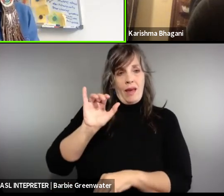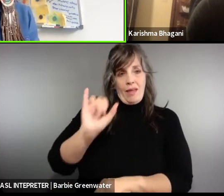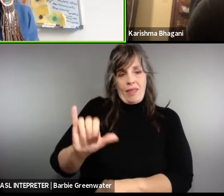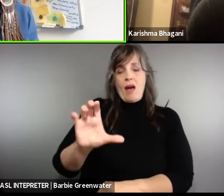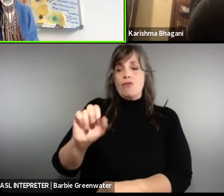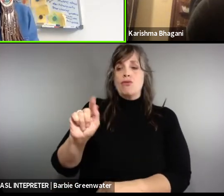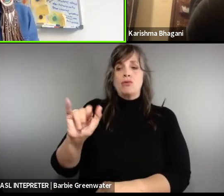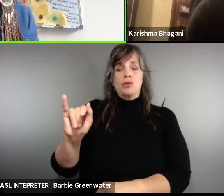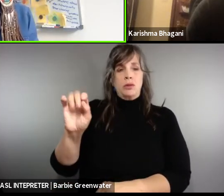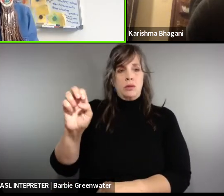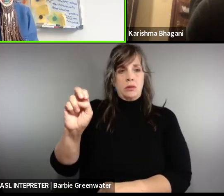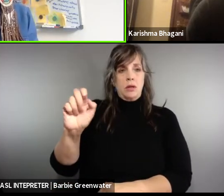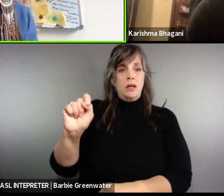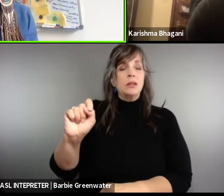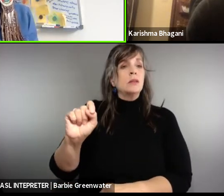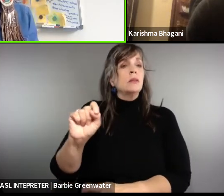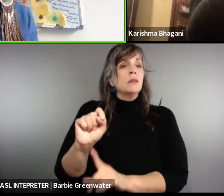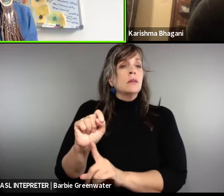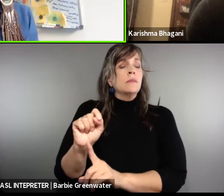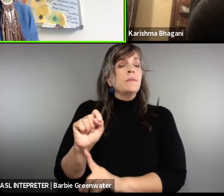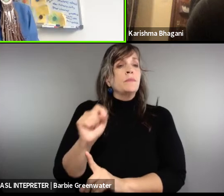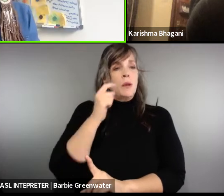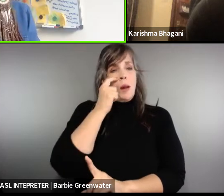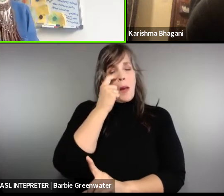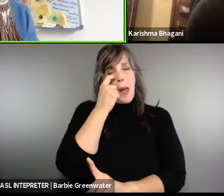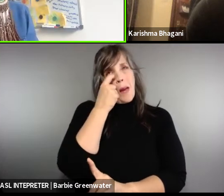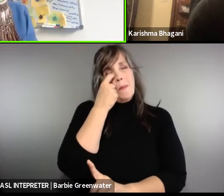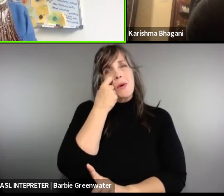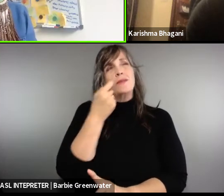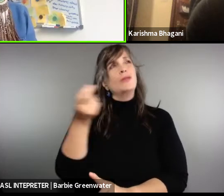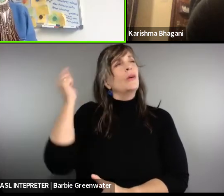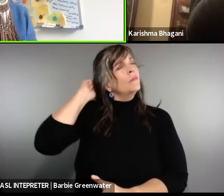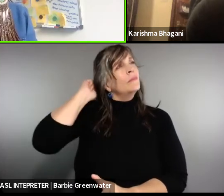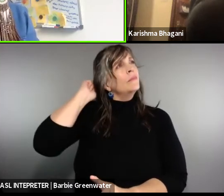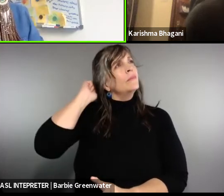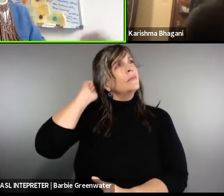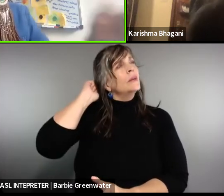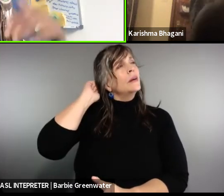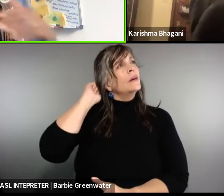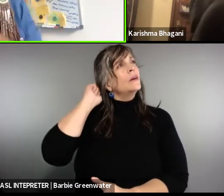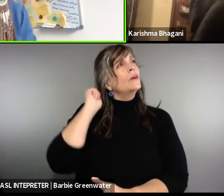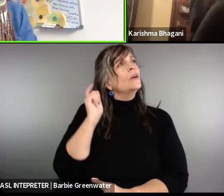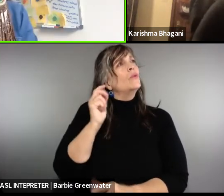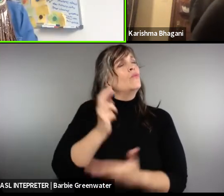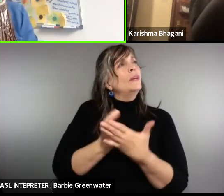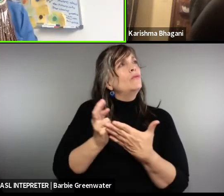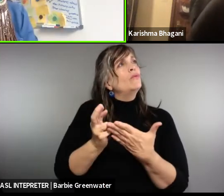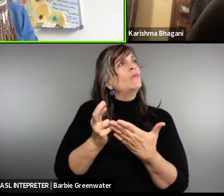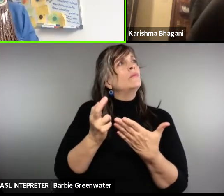but the first thing you have to think about is your visa. And actually, are you even gonna get the visa, it's not even about getting into the platform,